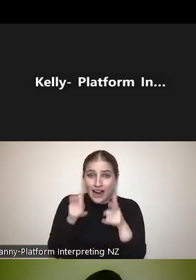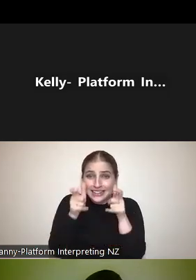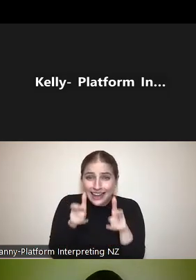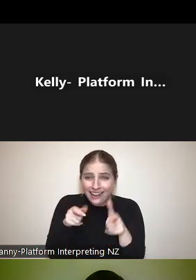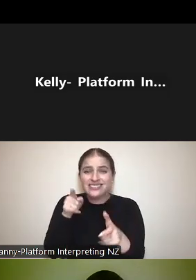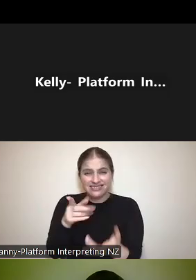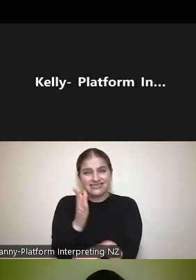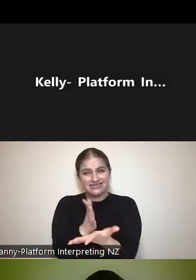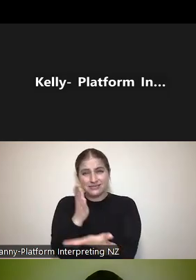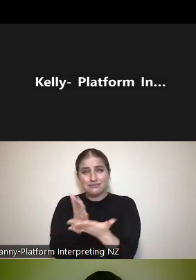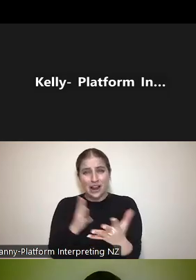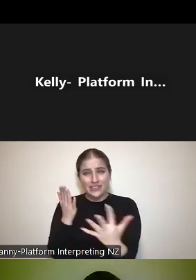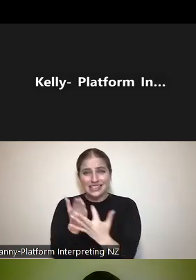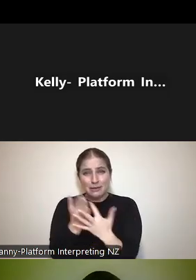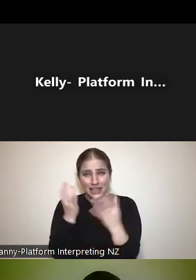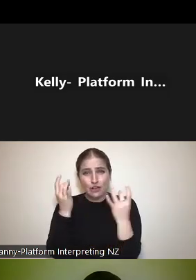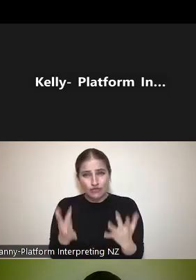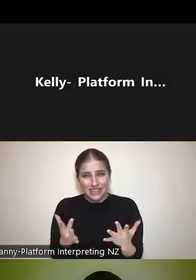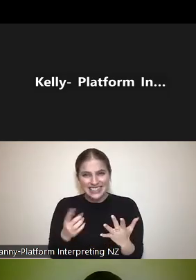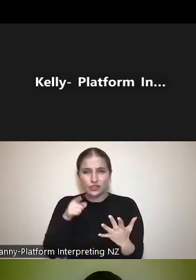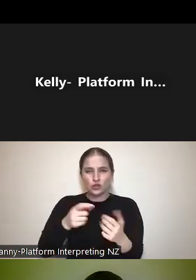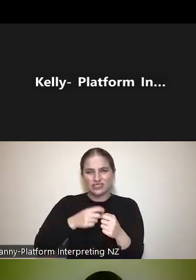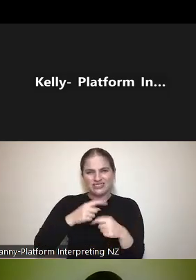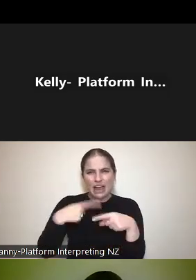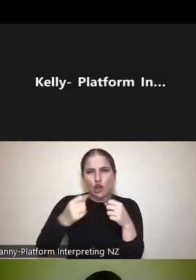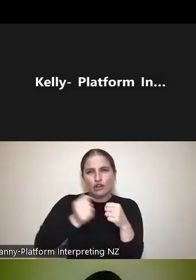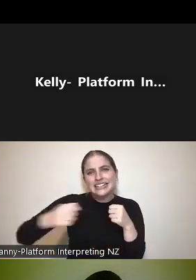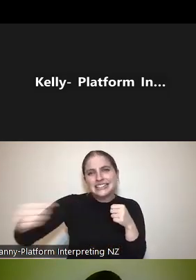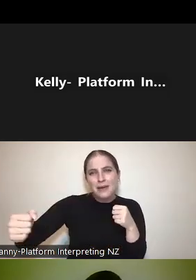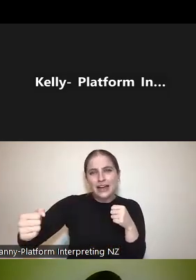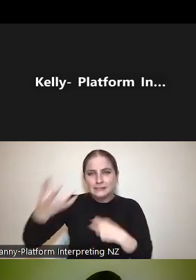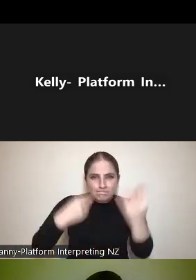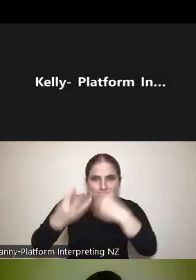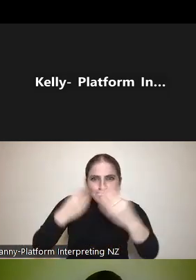and you're basically just continuing to expand what you're doing already.